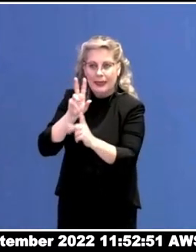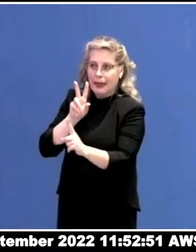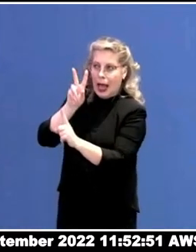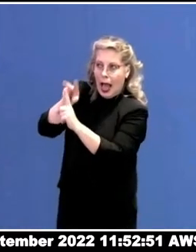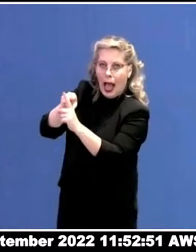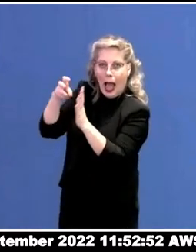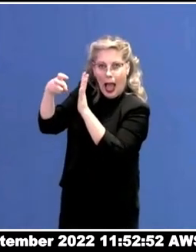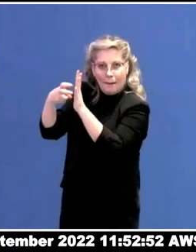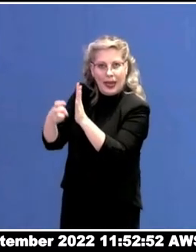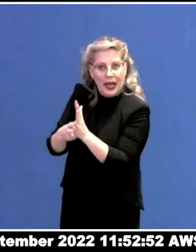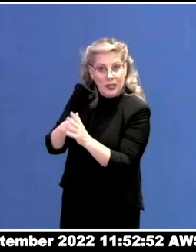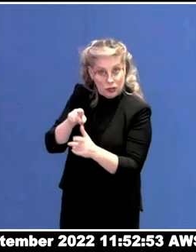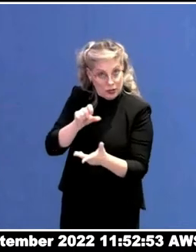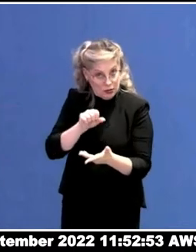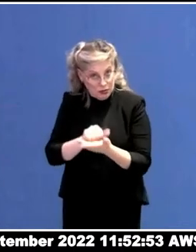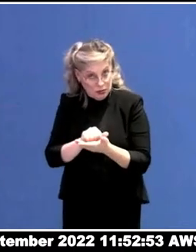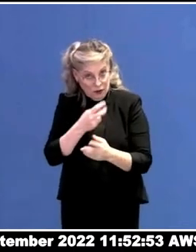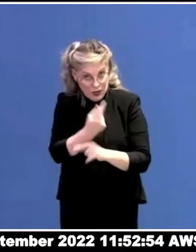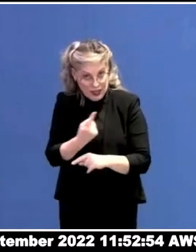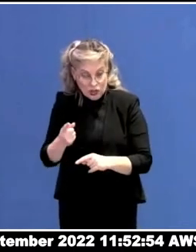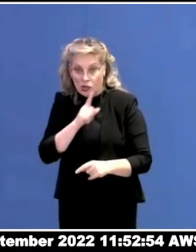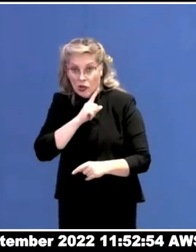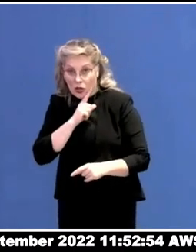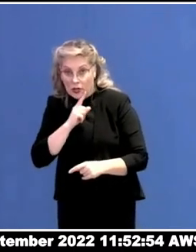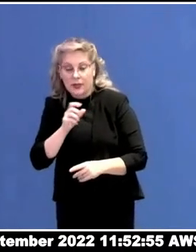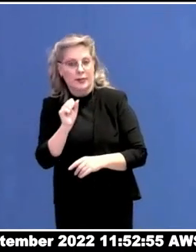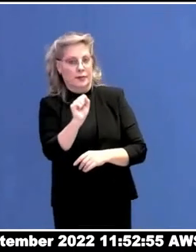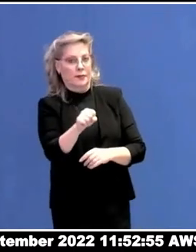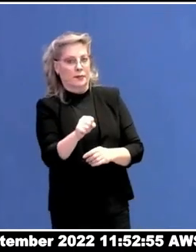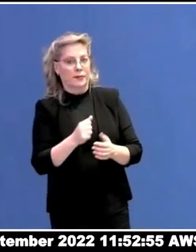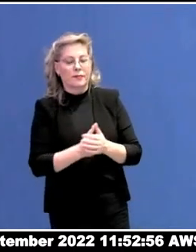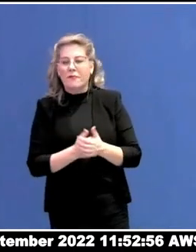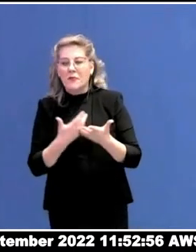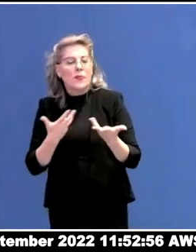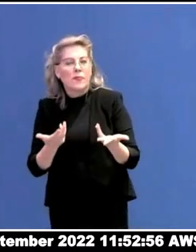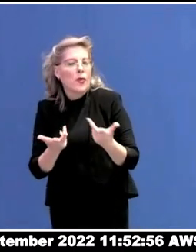Is there any other detail that you would like to tell the Commissioners about how you